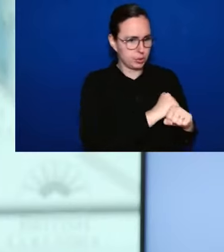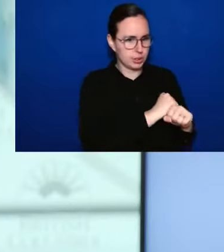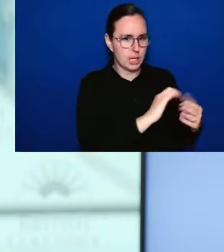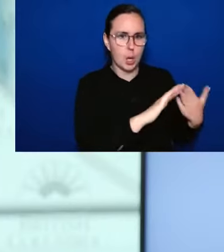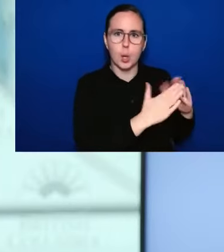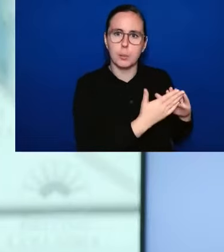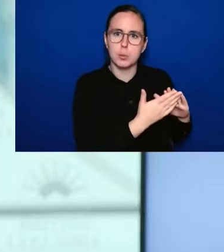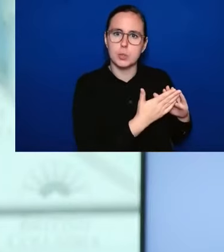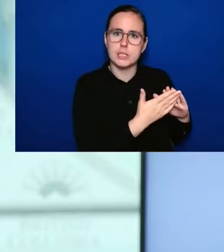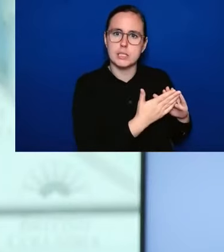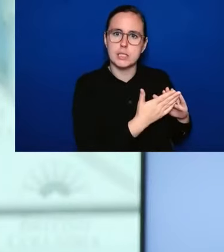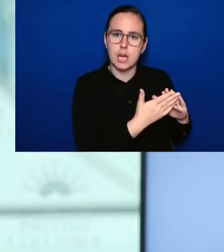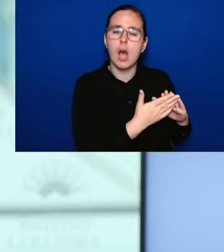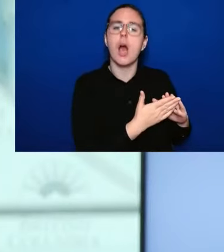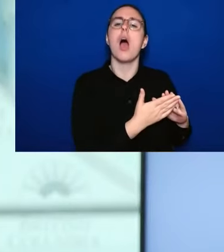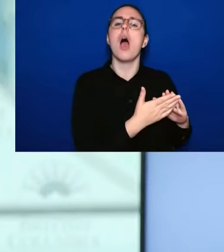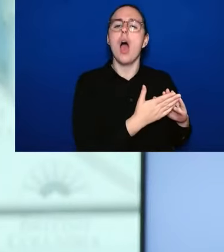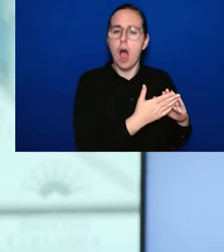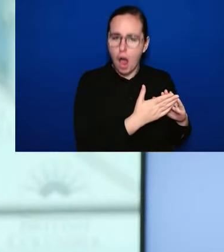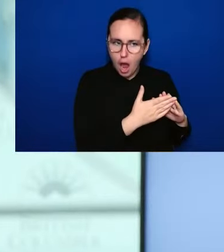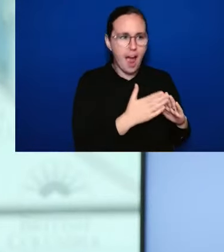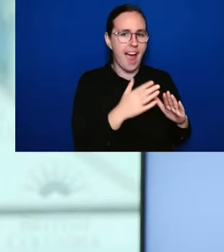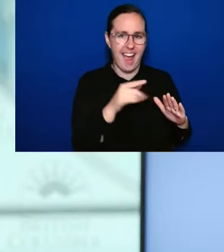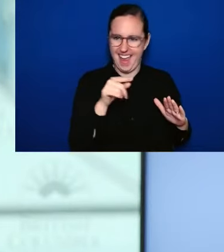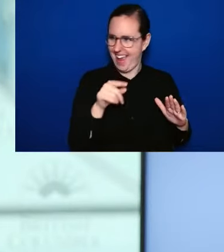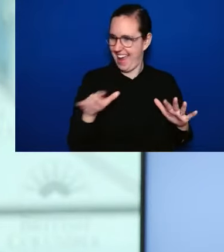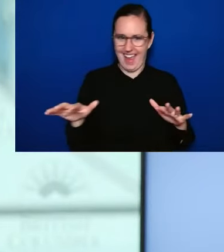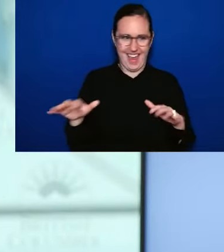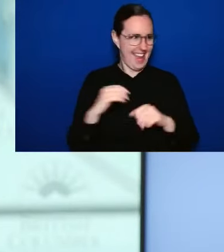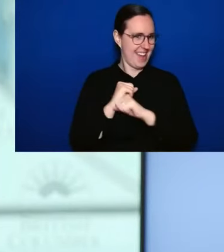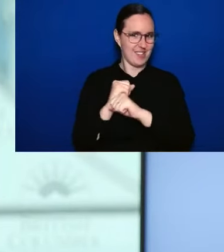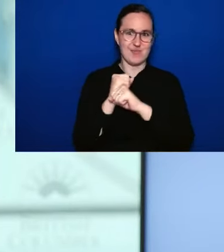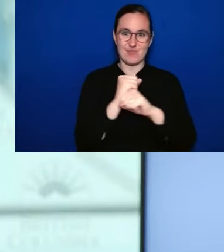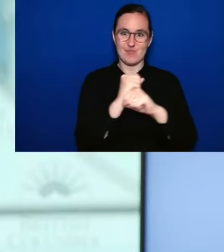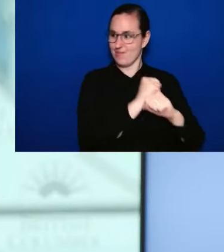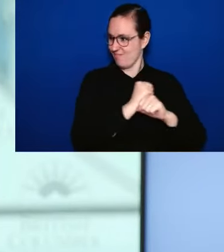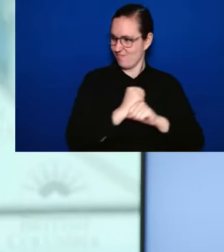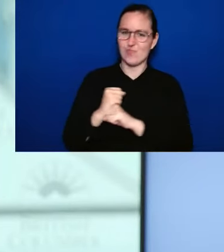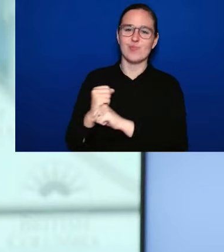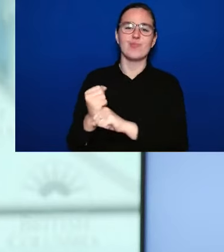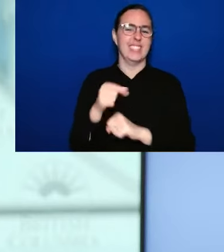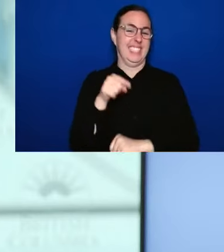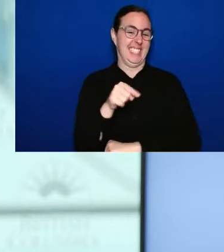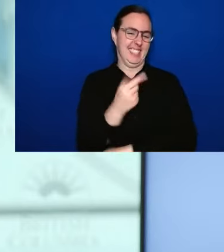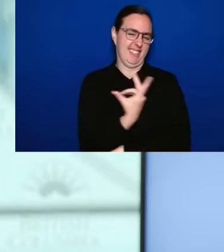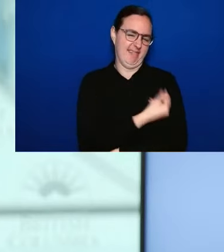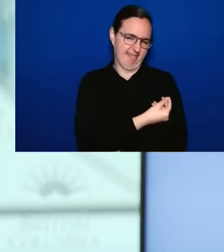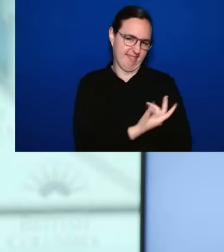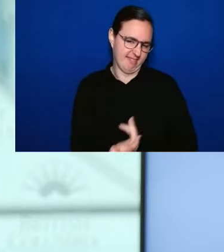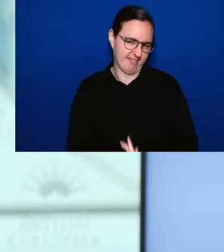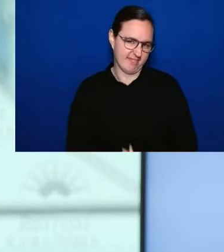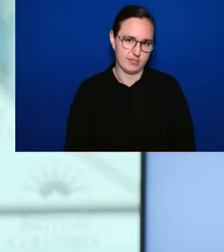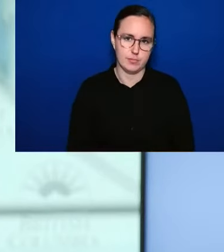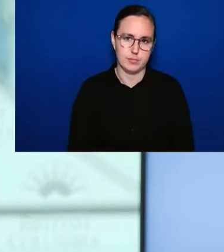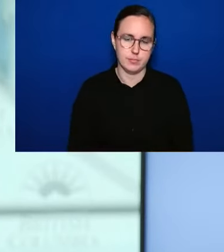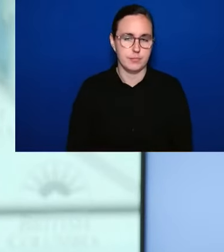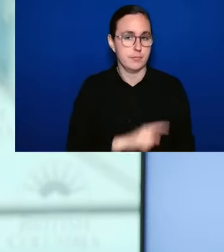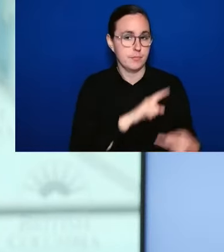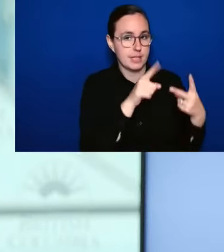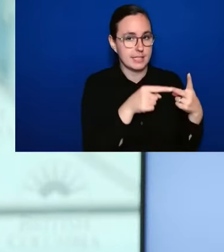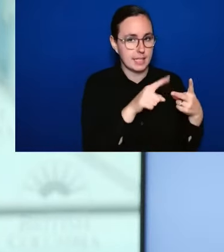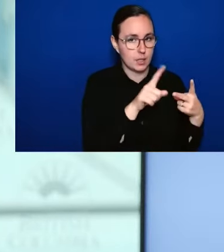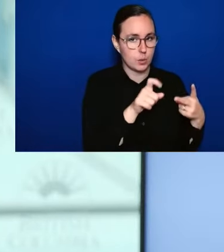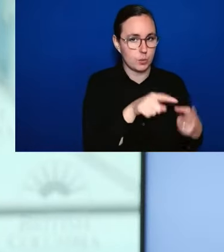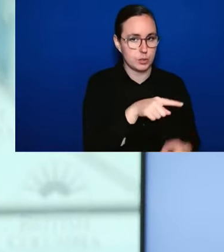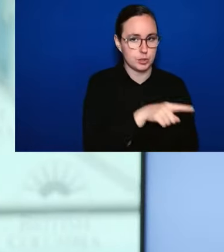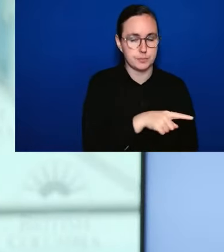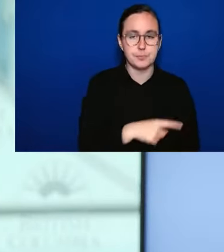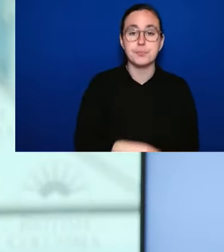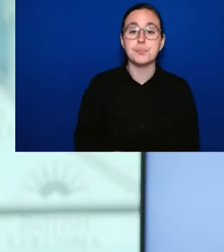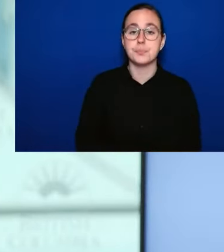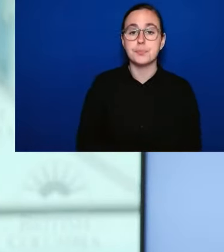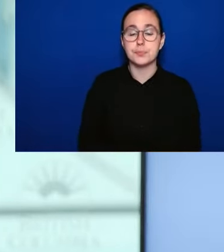around me in my community as